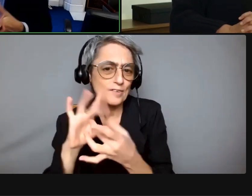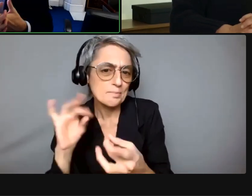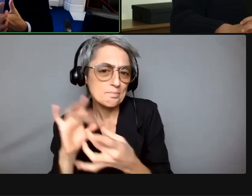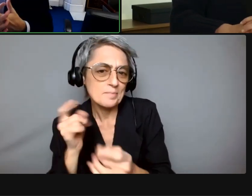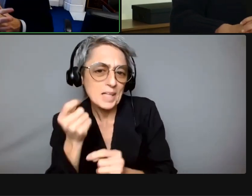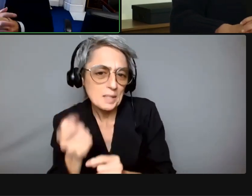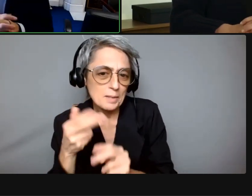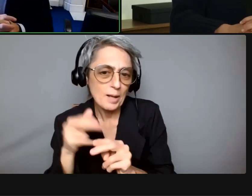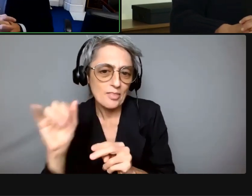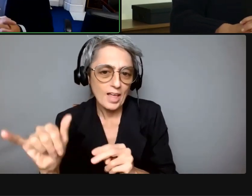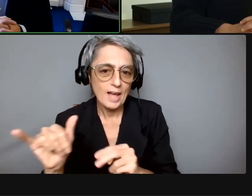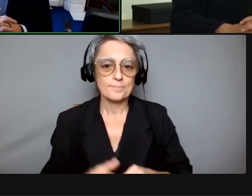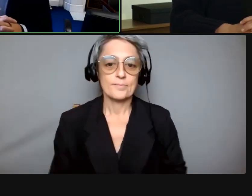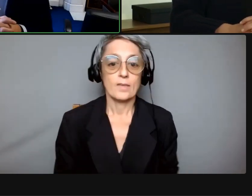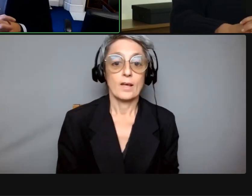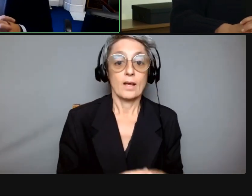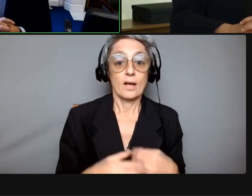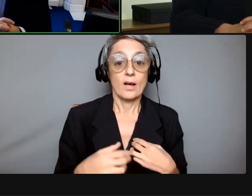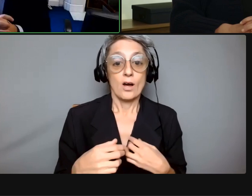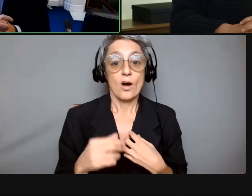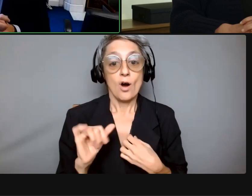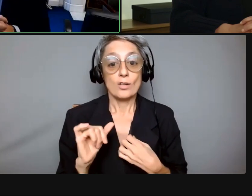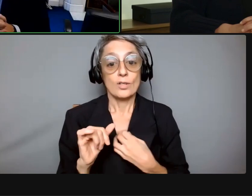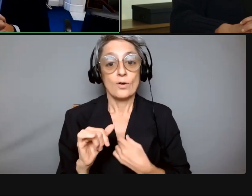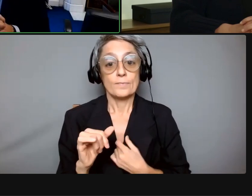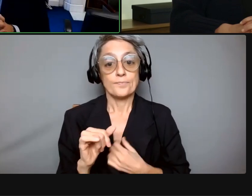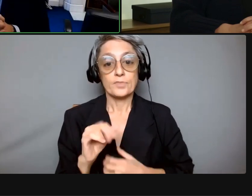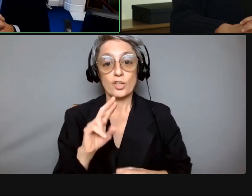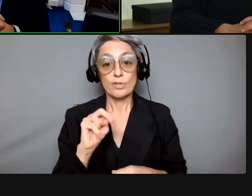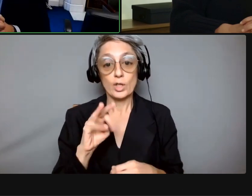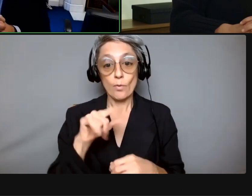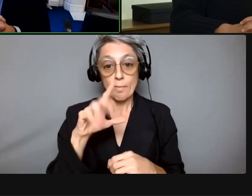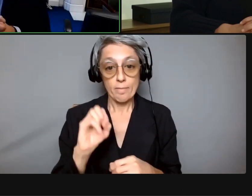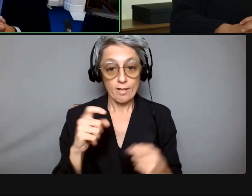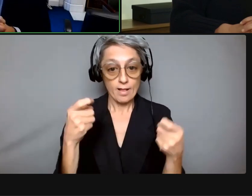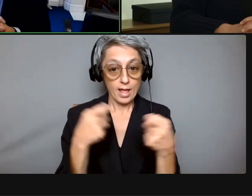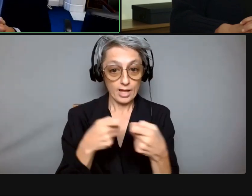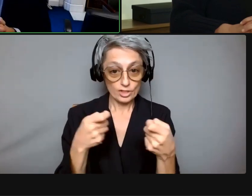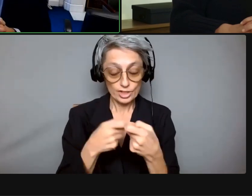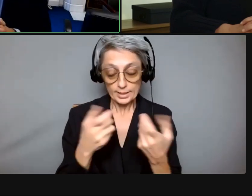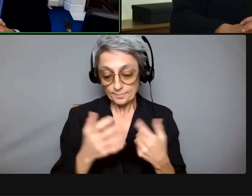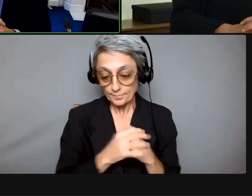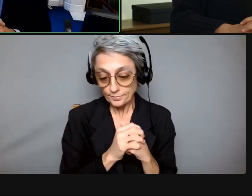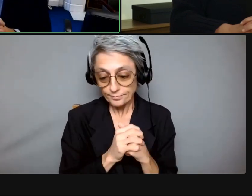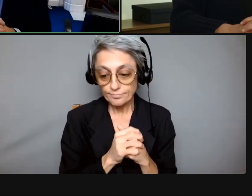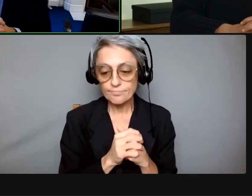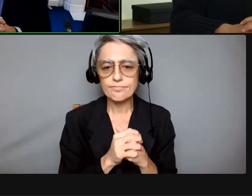One thing speaking out of renewable energy and leadership in this space